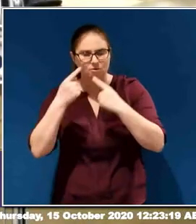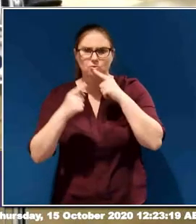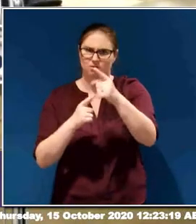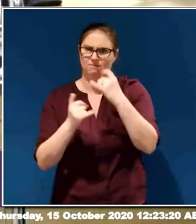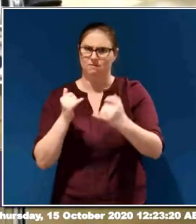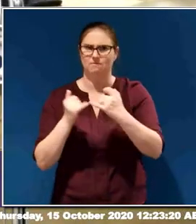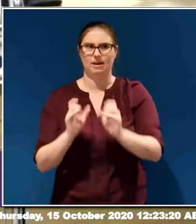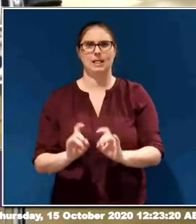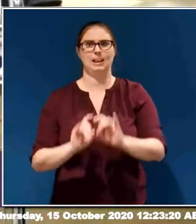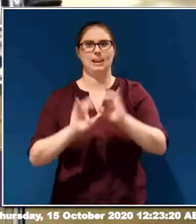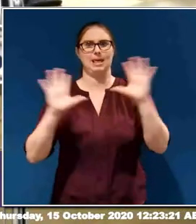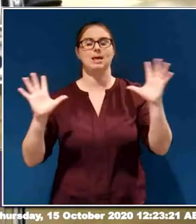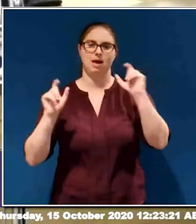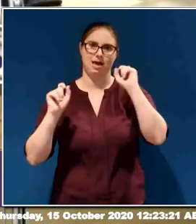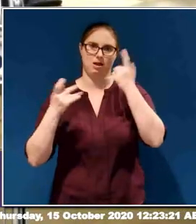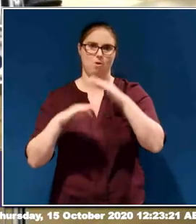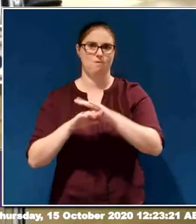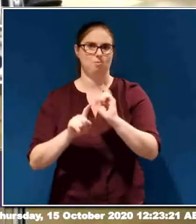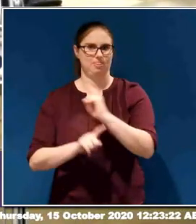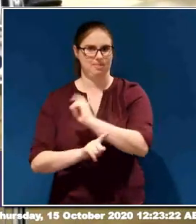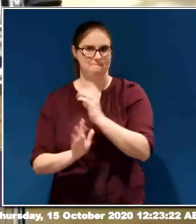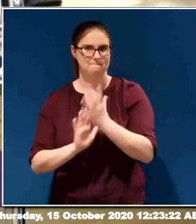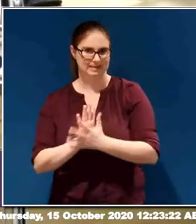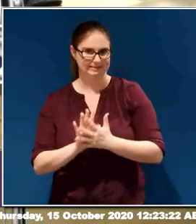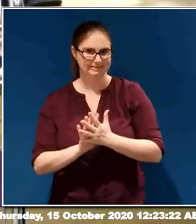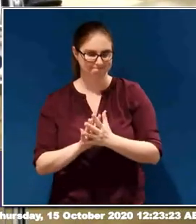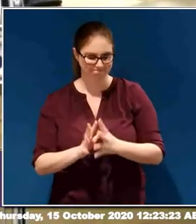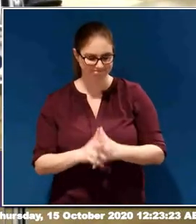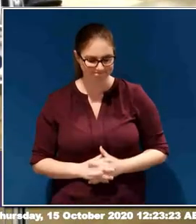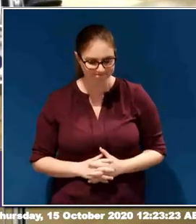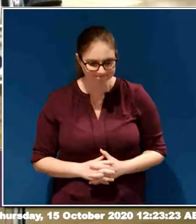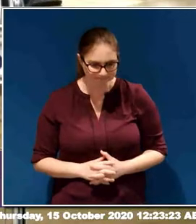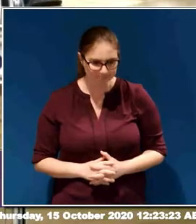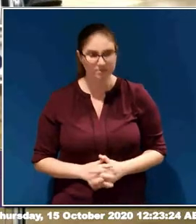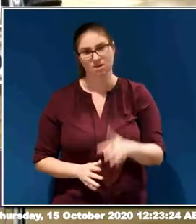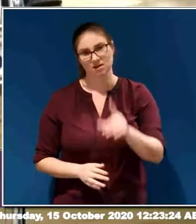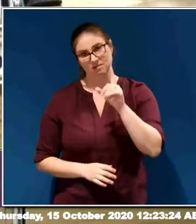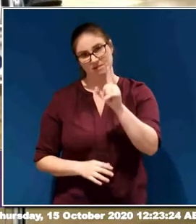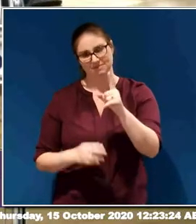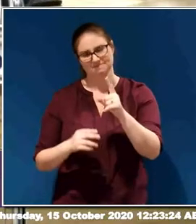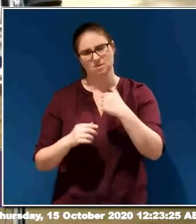So, what I do want to ask you about here is, with this complex needs funding,